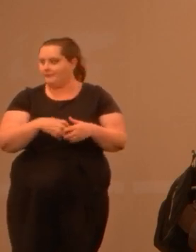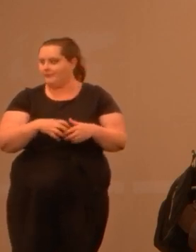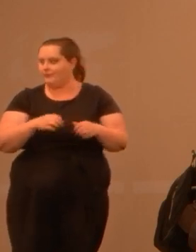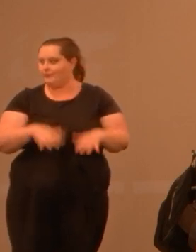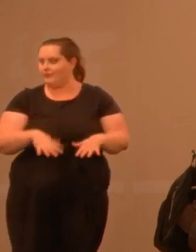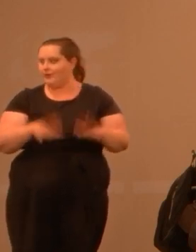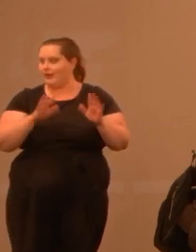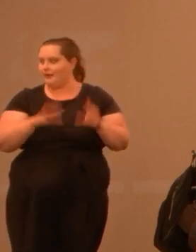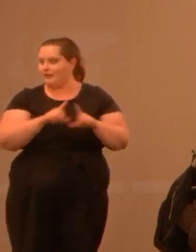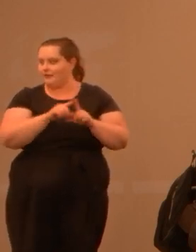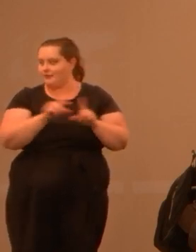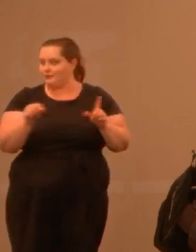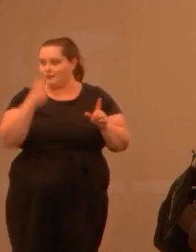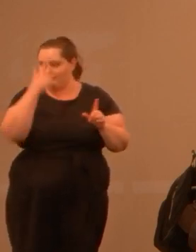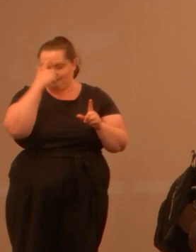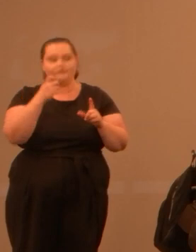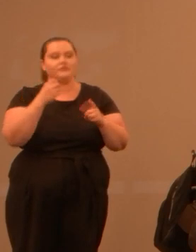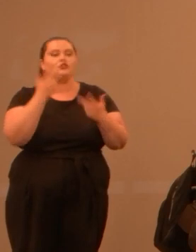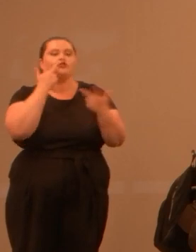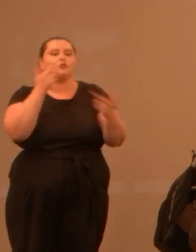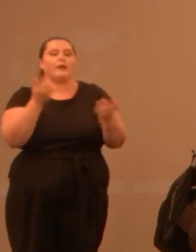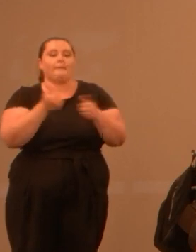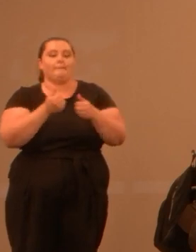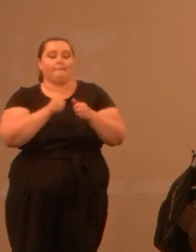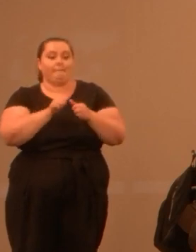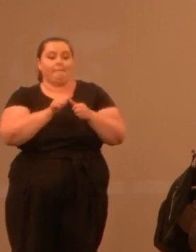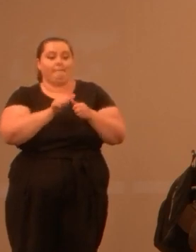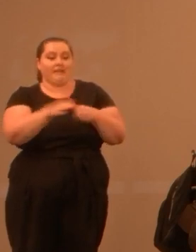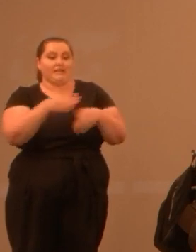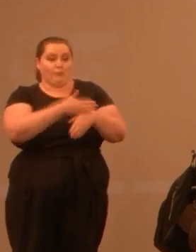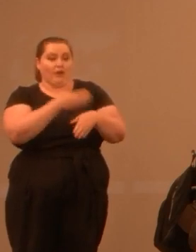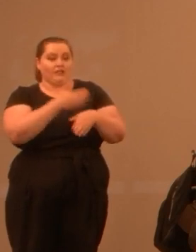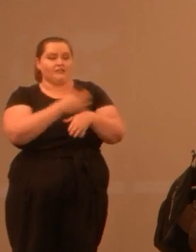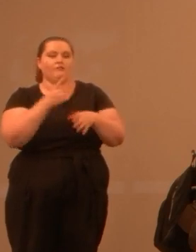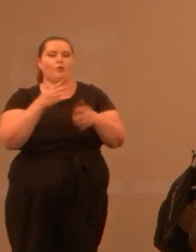highlighting best practise for the greater participation of people with